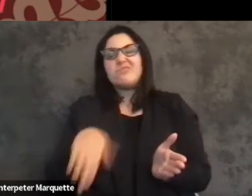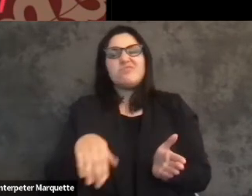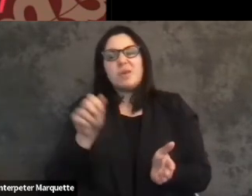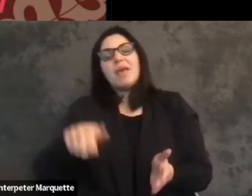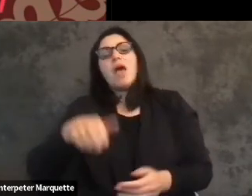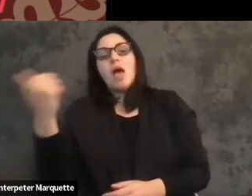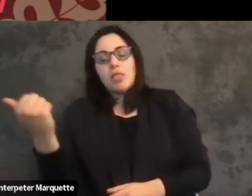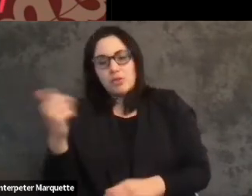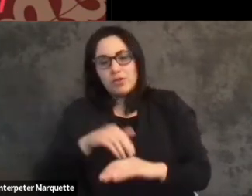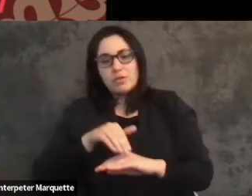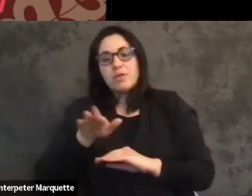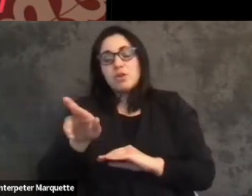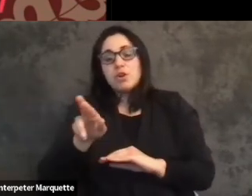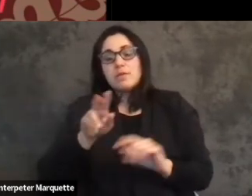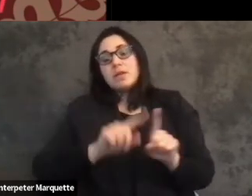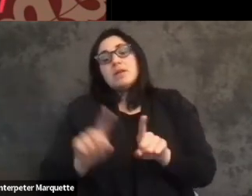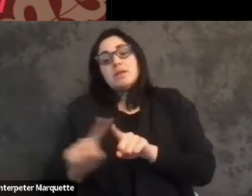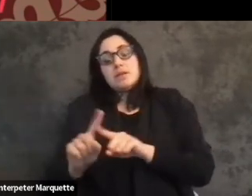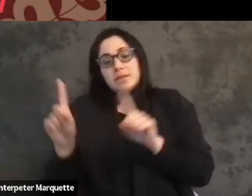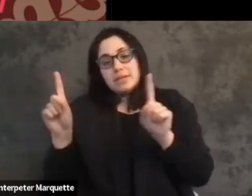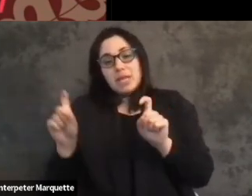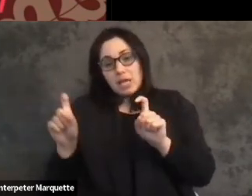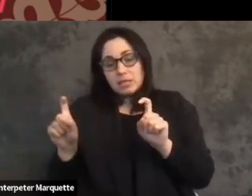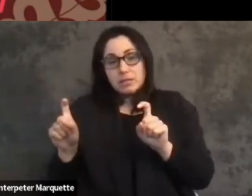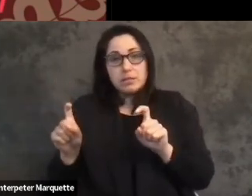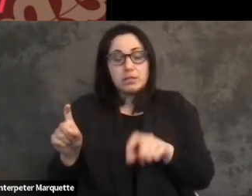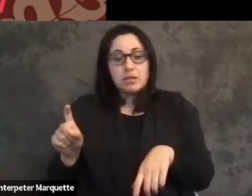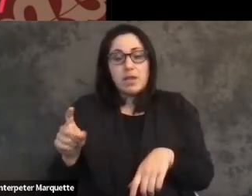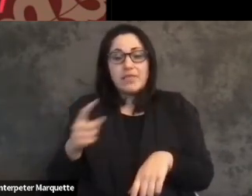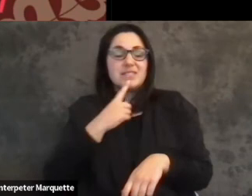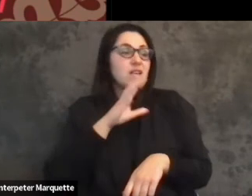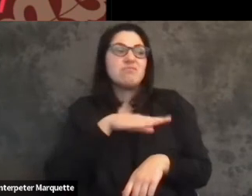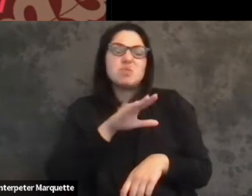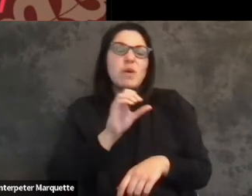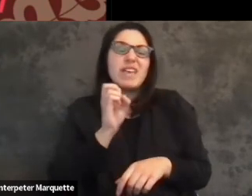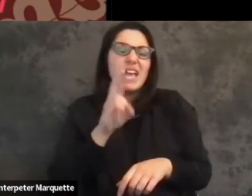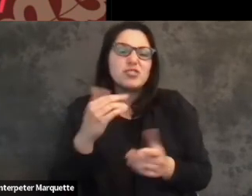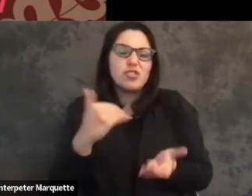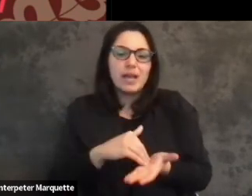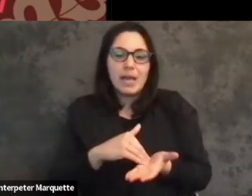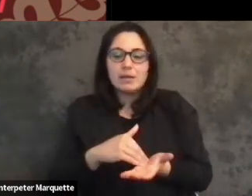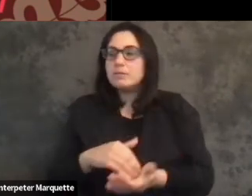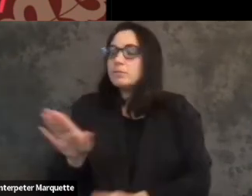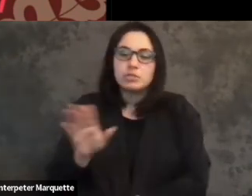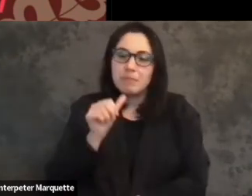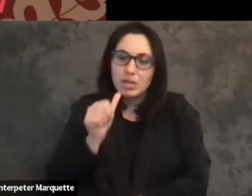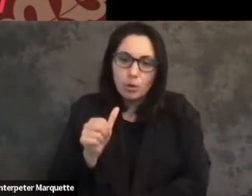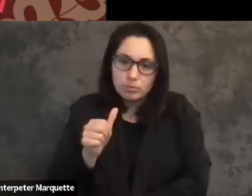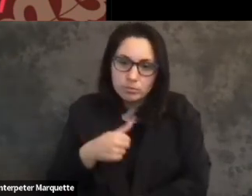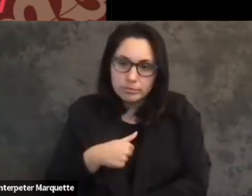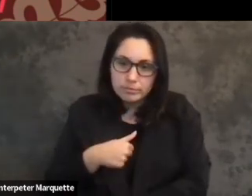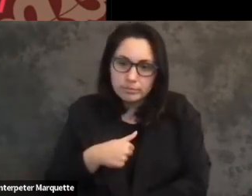for me that these were probably due to something else. And sent me for a lot of tests, she